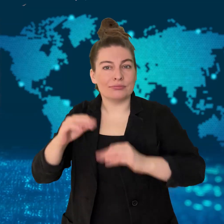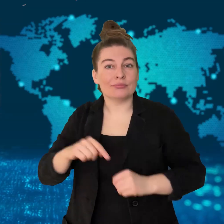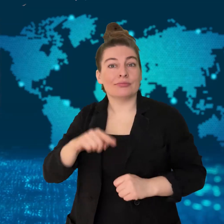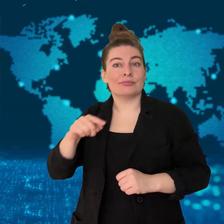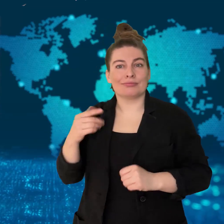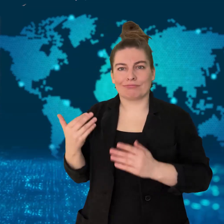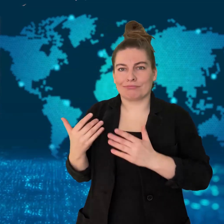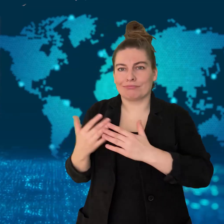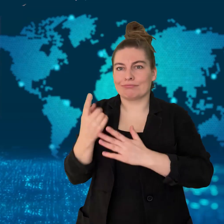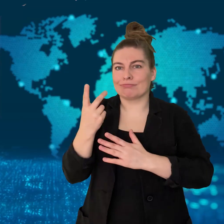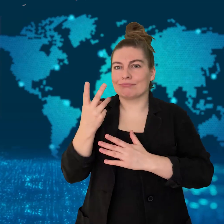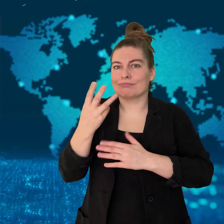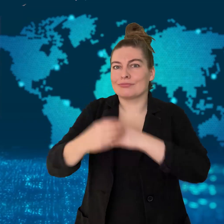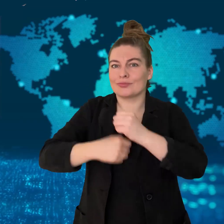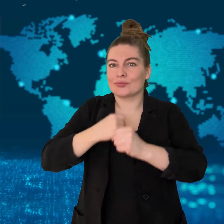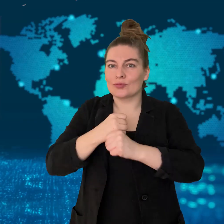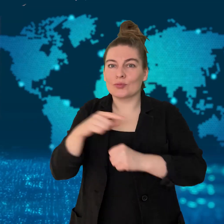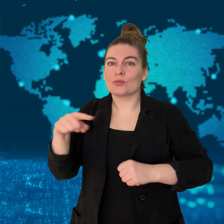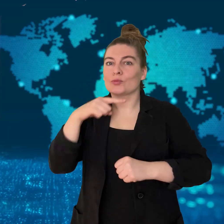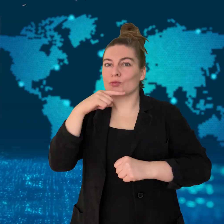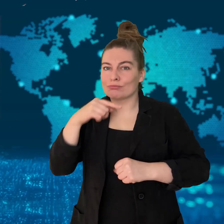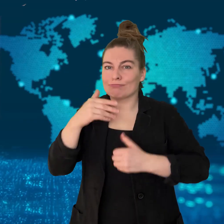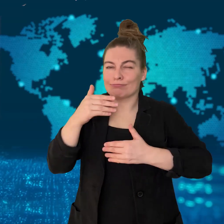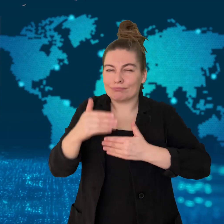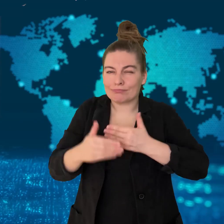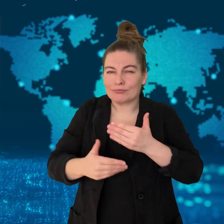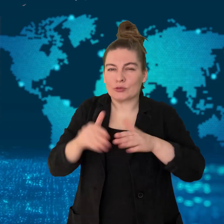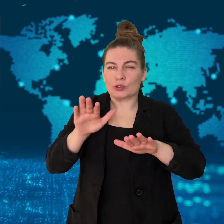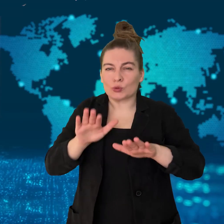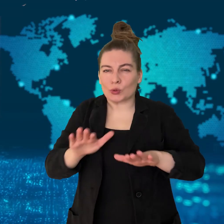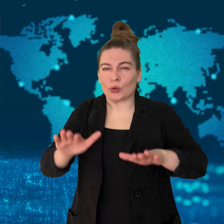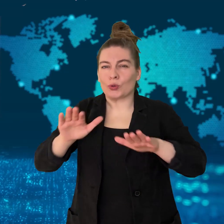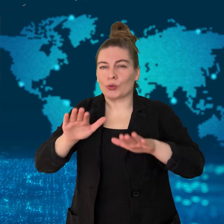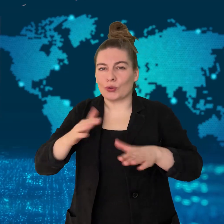Russia reported that it had intercepted a number of